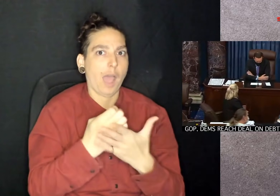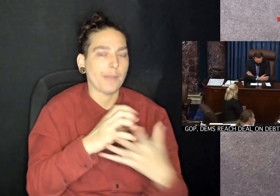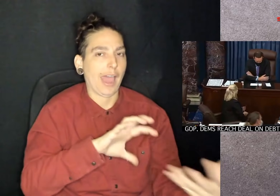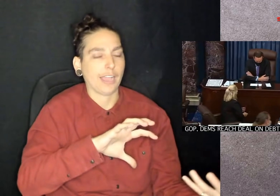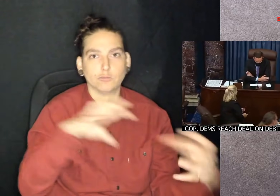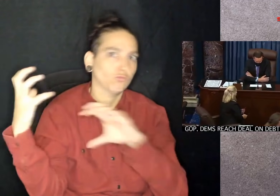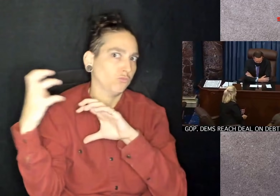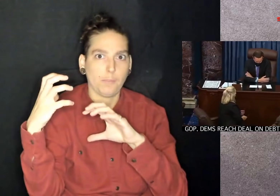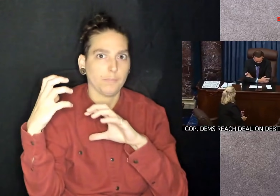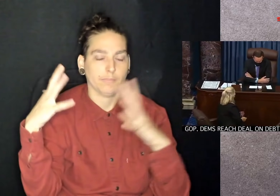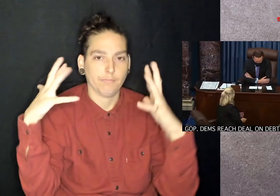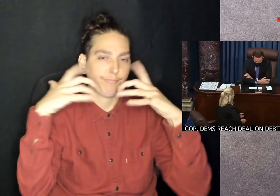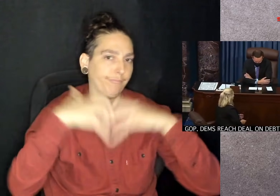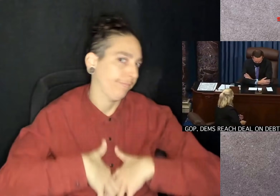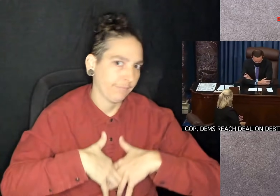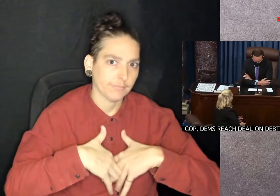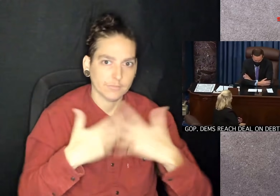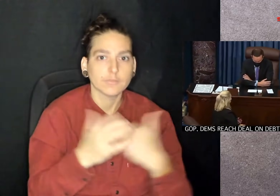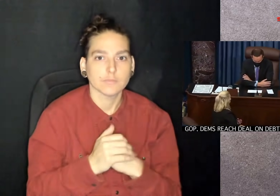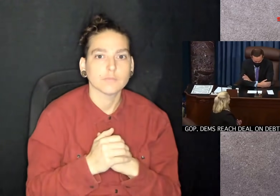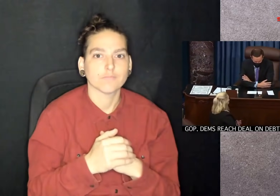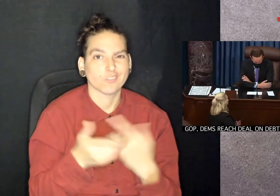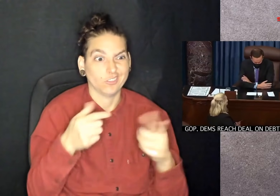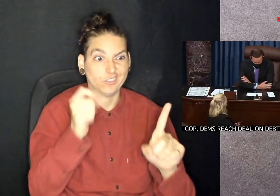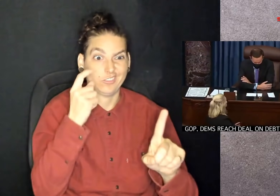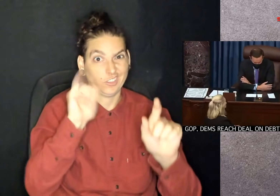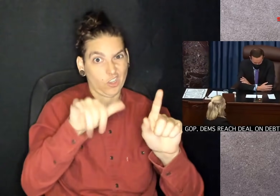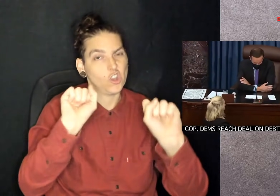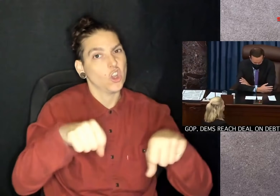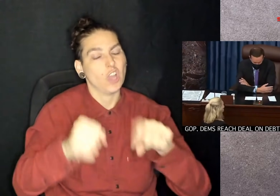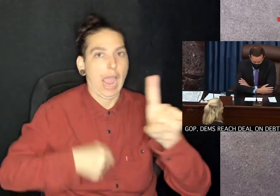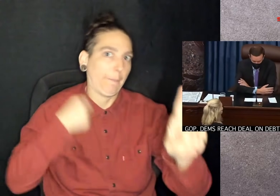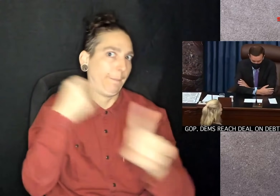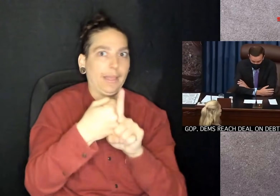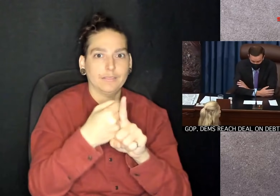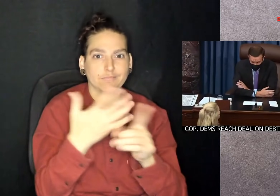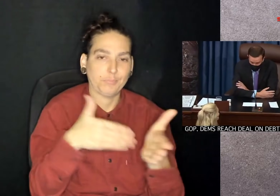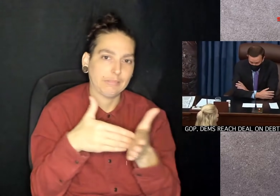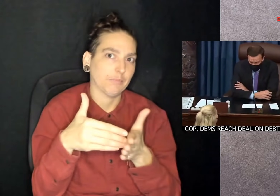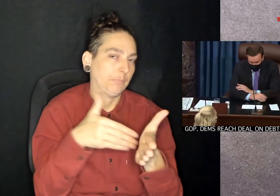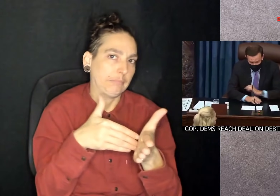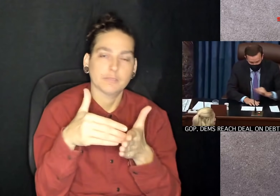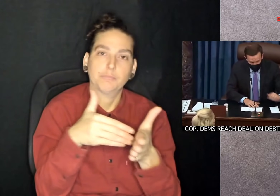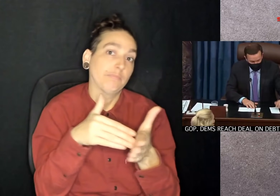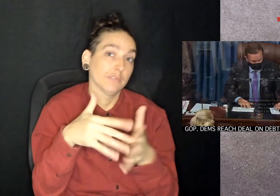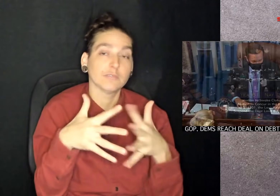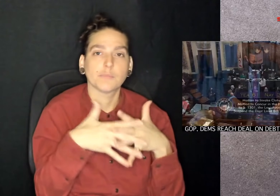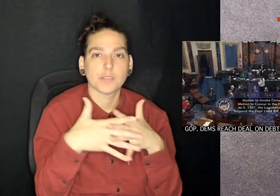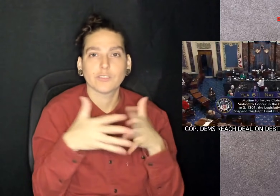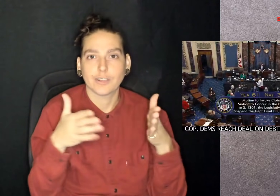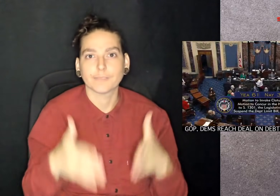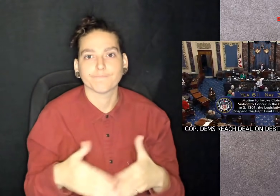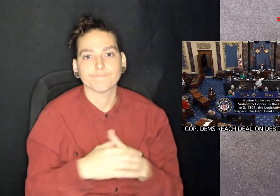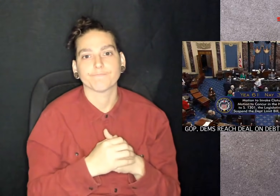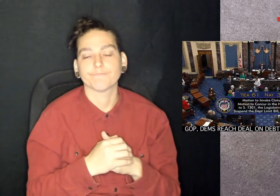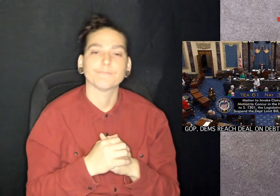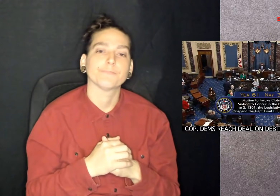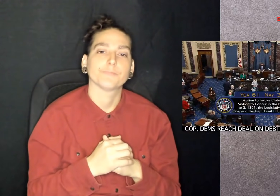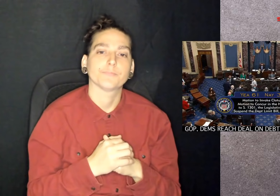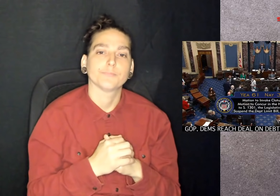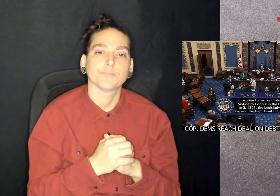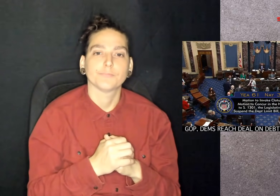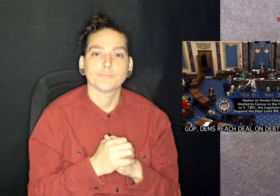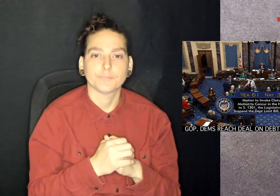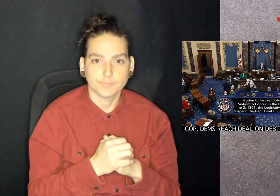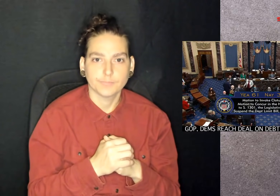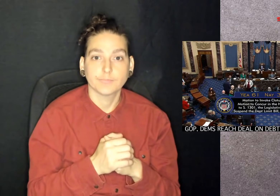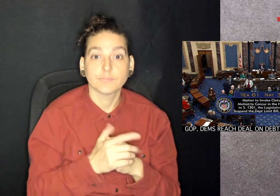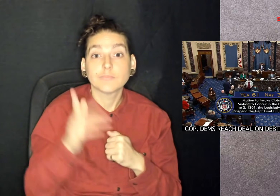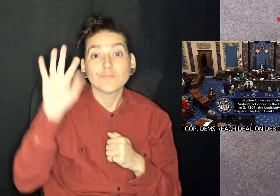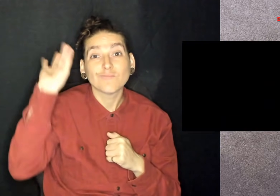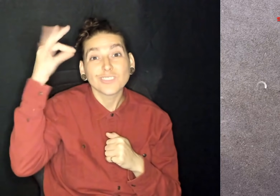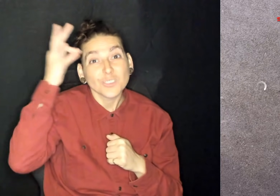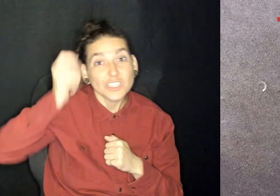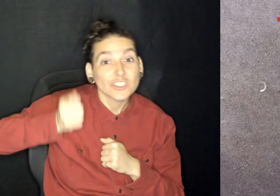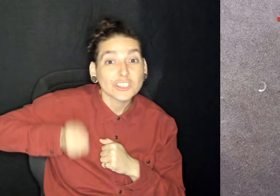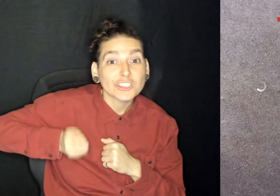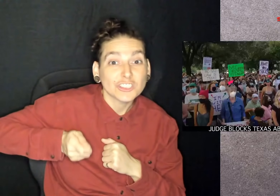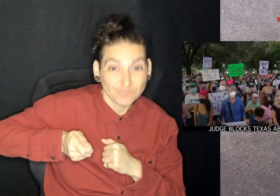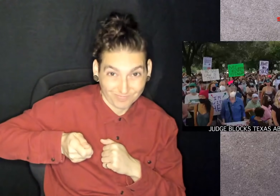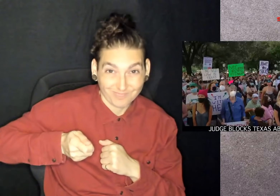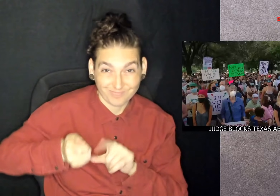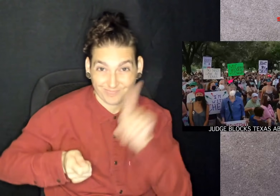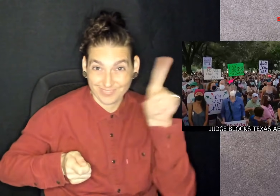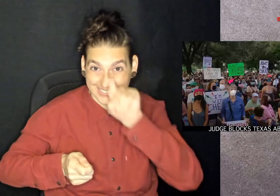preventing an economic catastrophe that could have impacted millions of Americans a federal